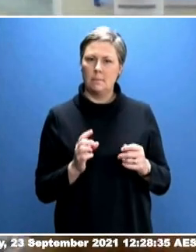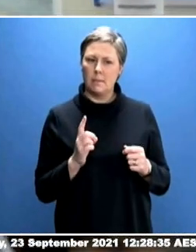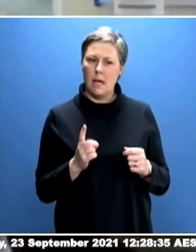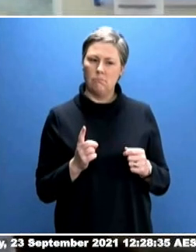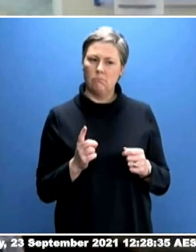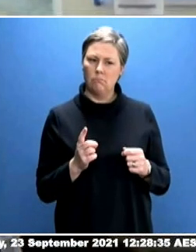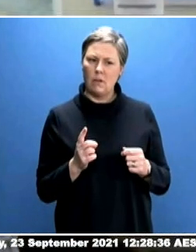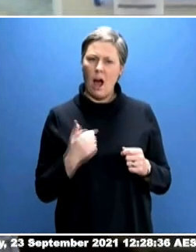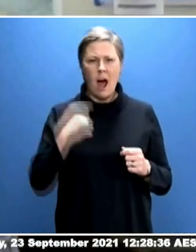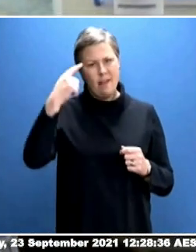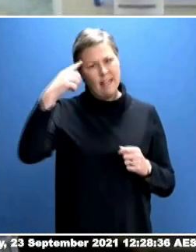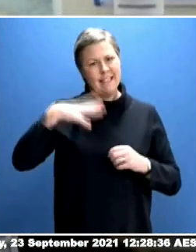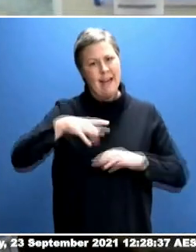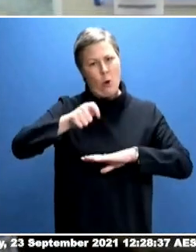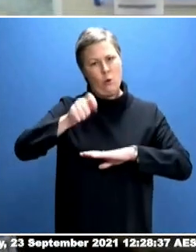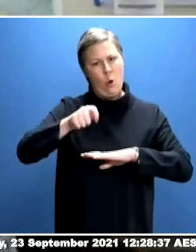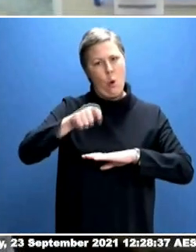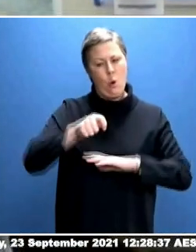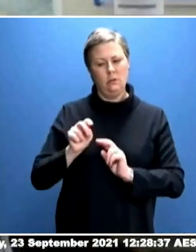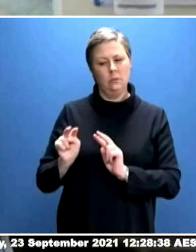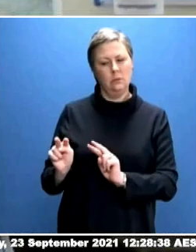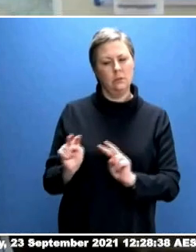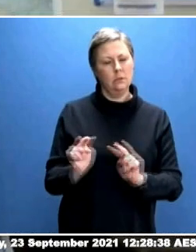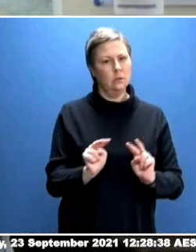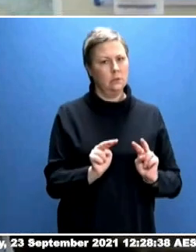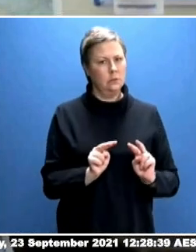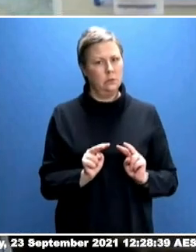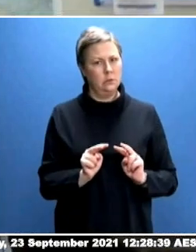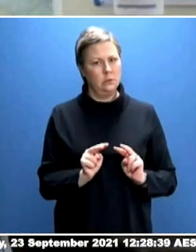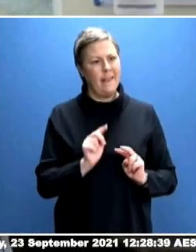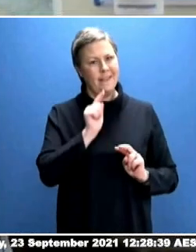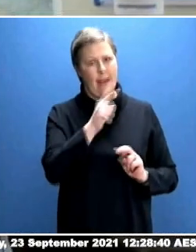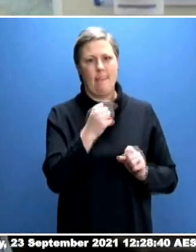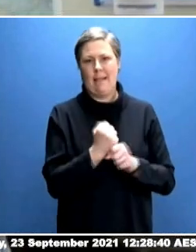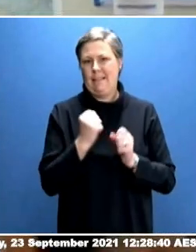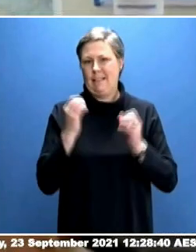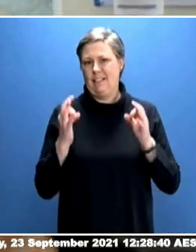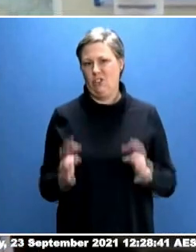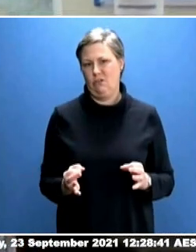judicial oversight, more broadly speaking --- first of all, yes,